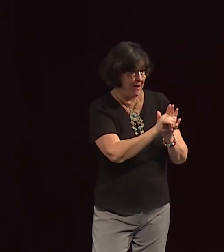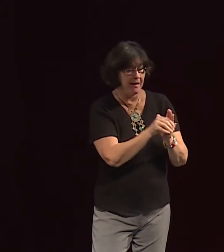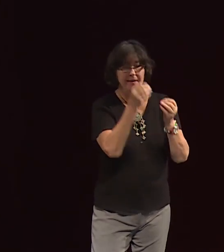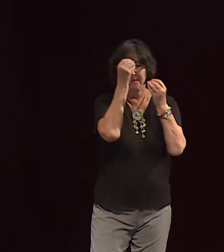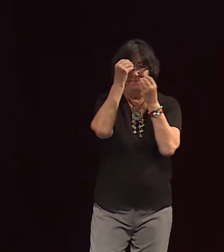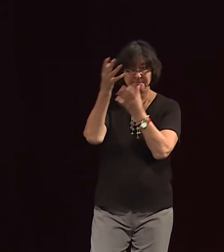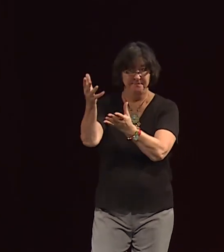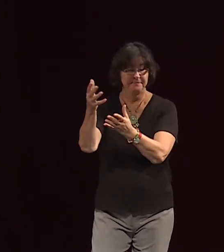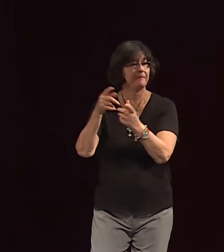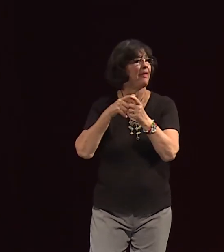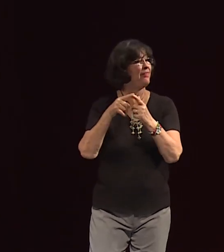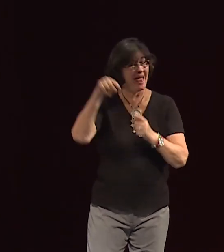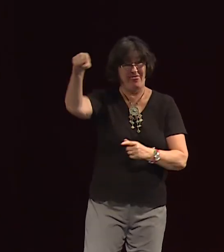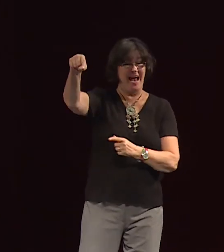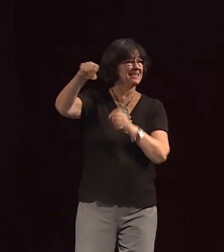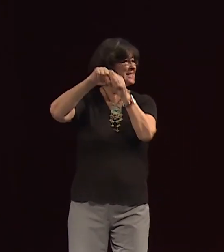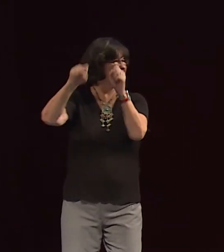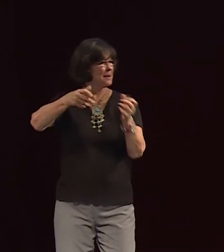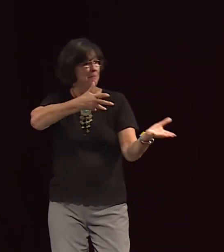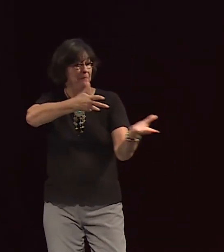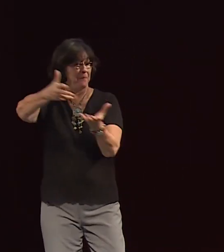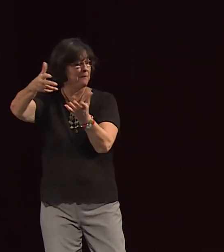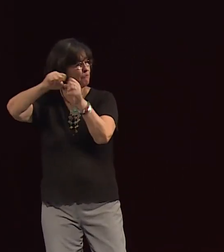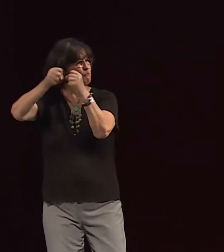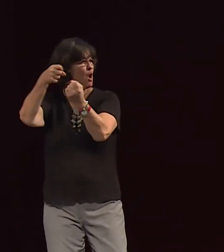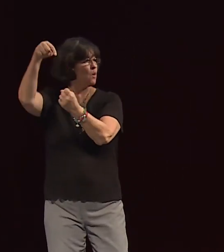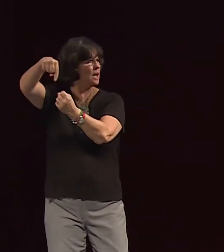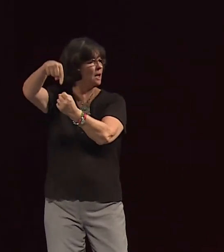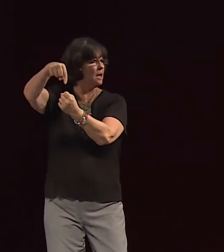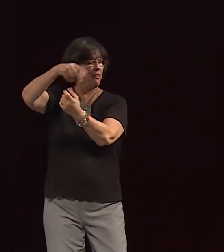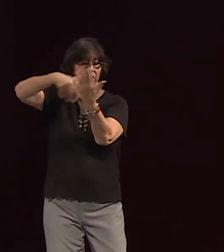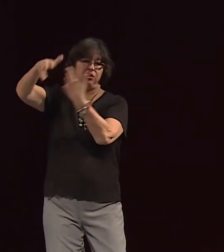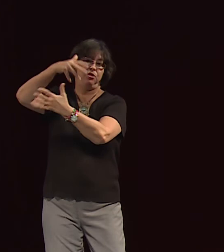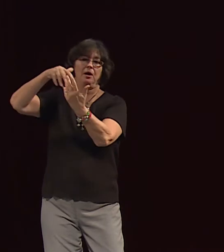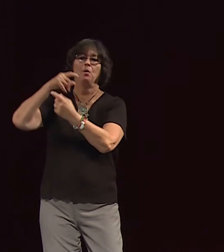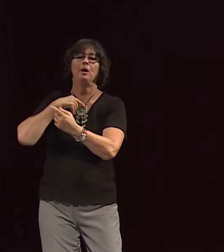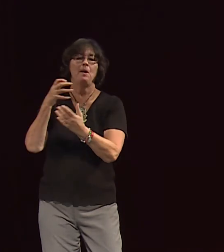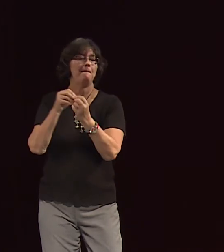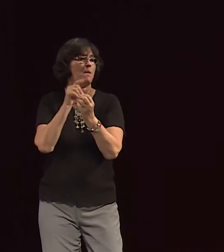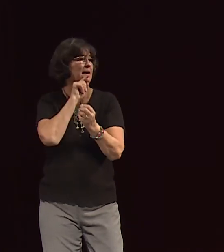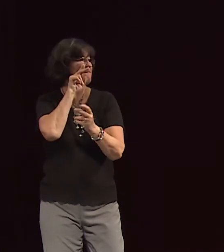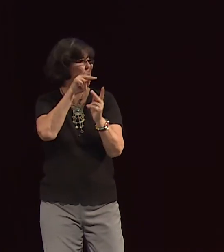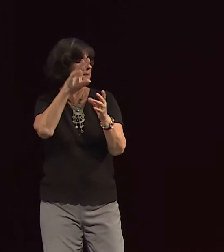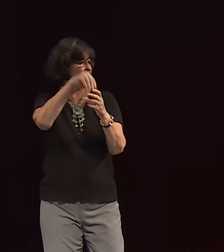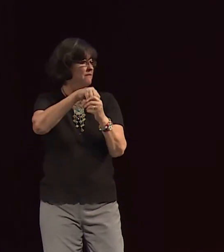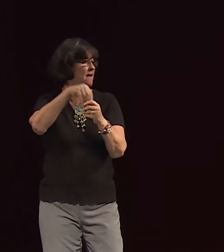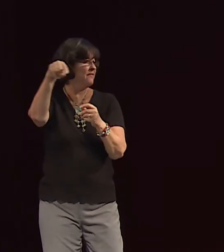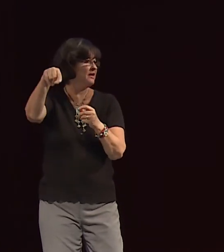that instead of "hearing loss," we say "hearing level." But they saw that there's a break in the system,